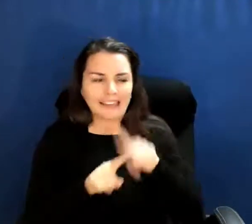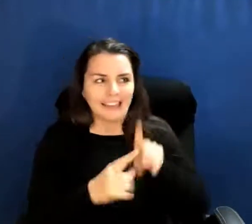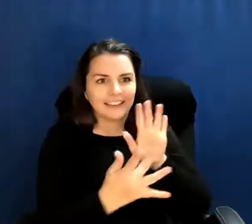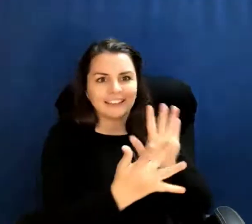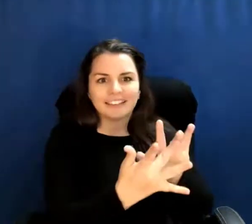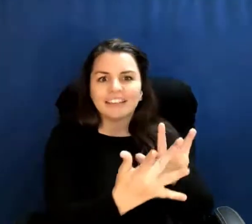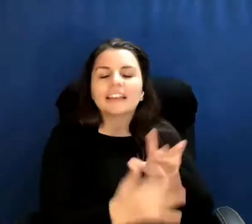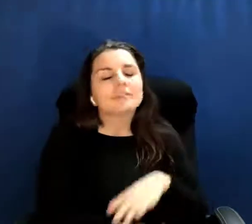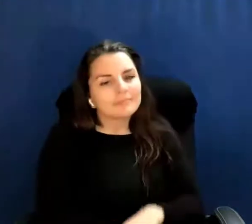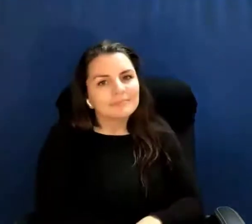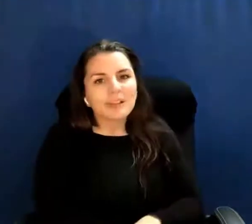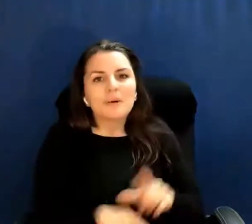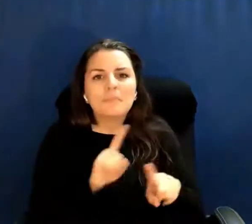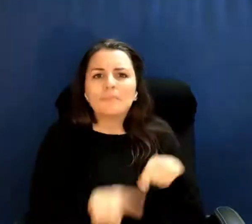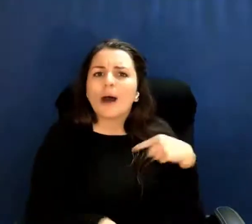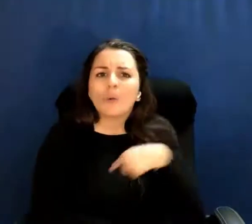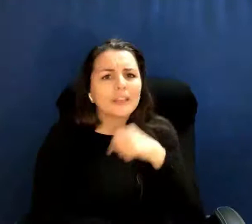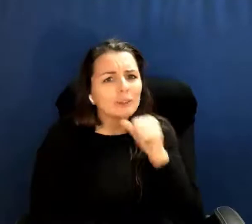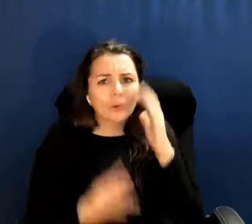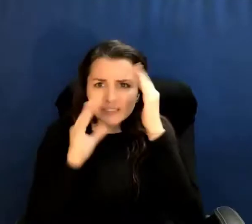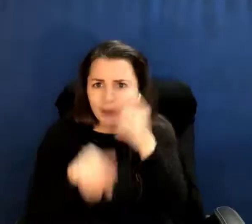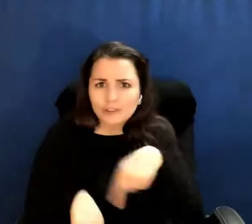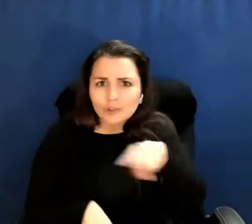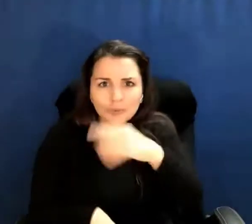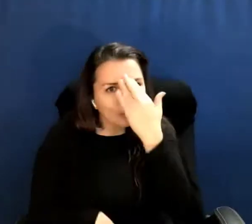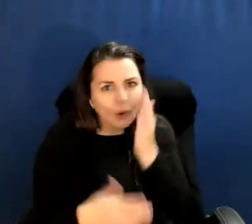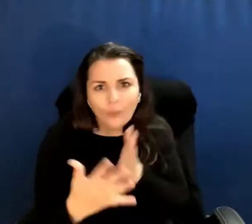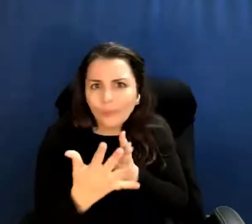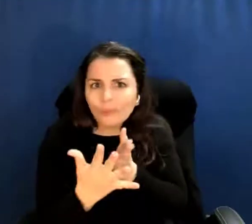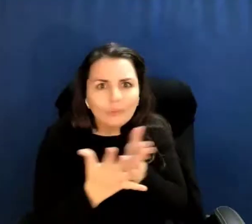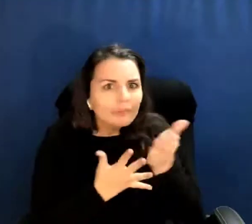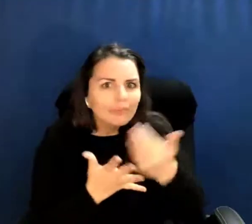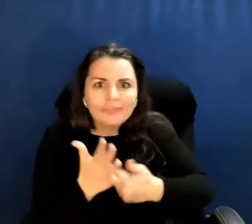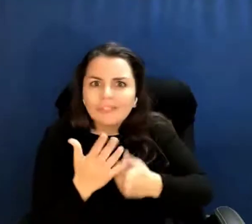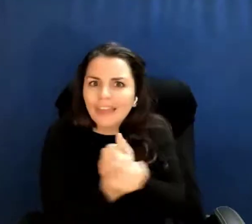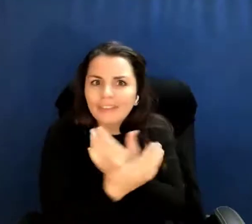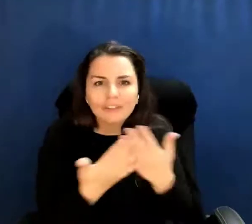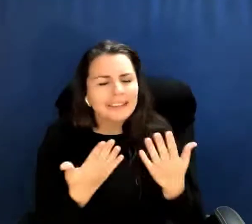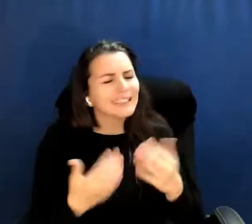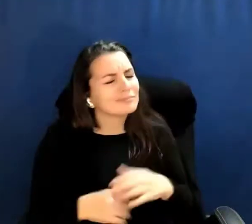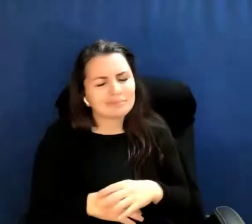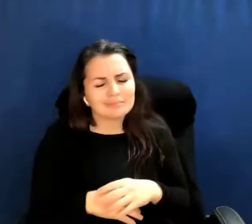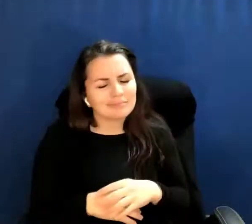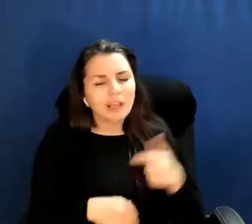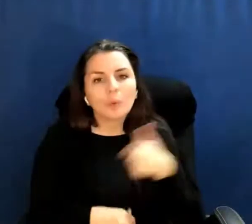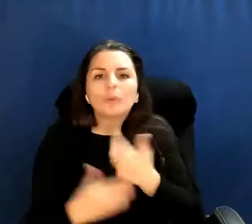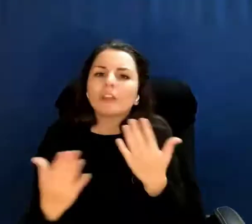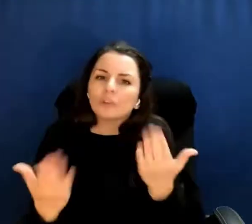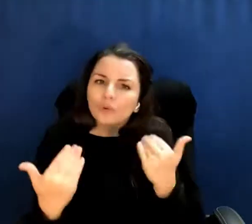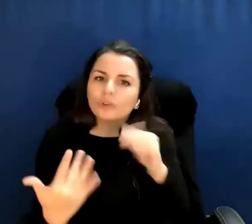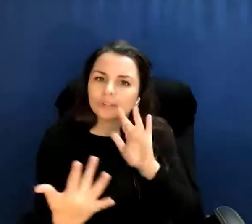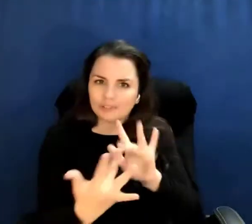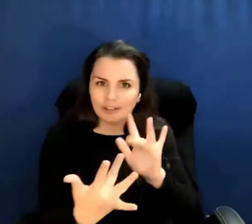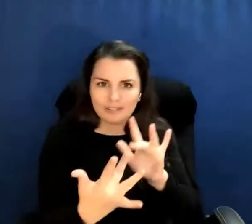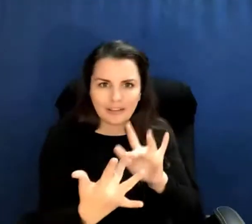but we don't expect you to have all the answers, right? It really is a safe place. With that said, though, it's kind of important to make sure